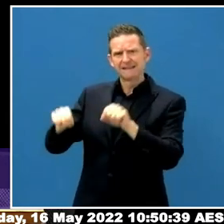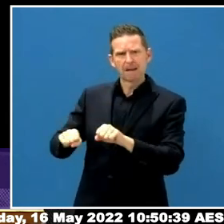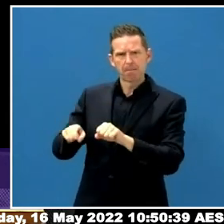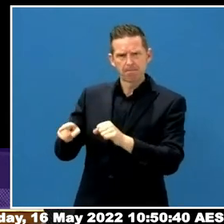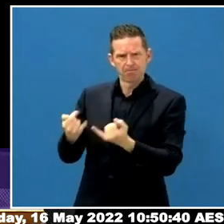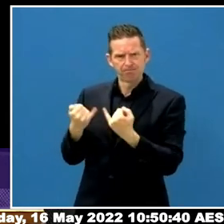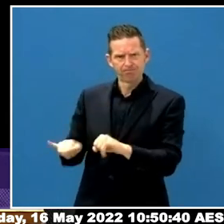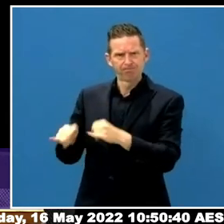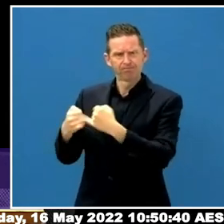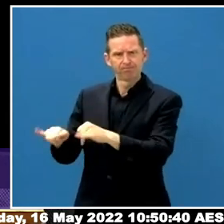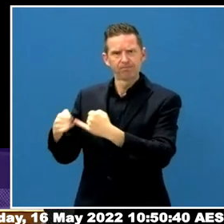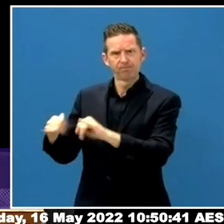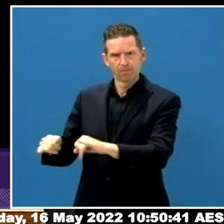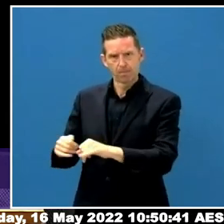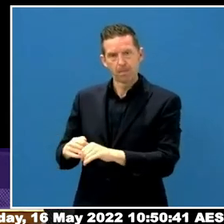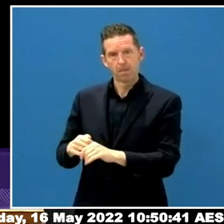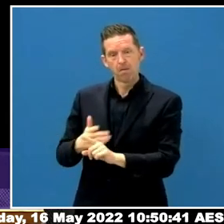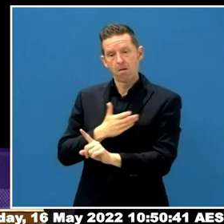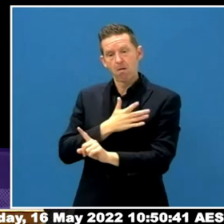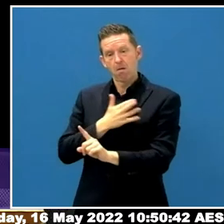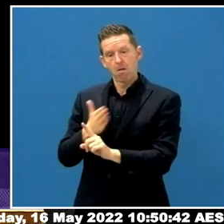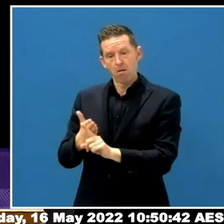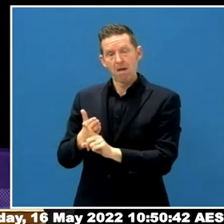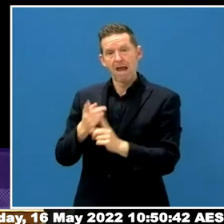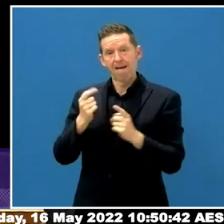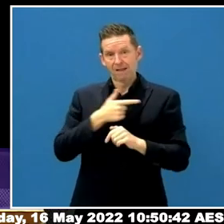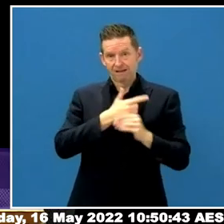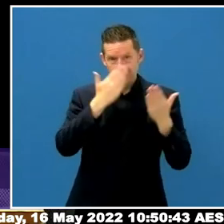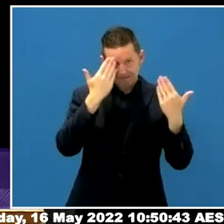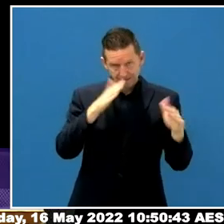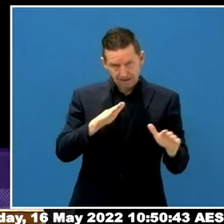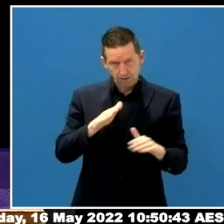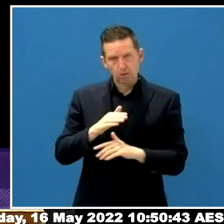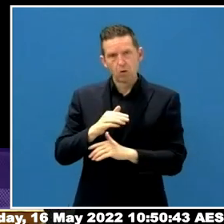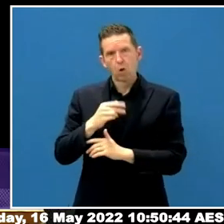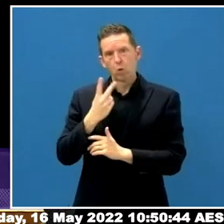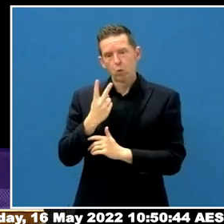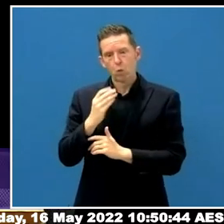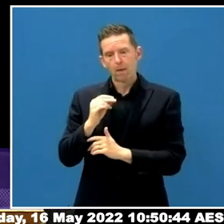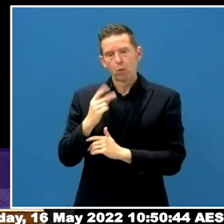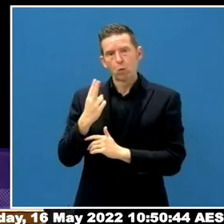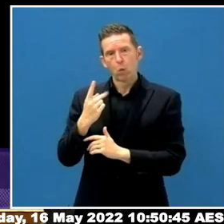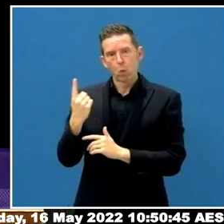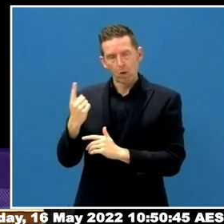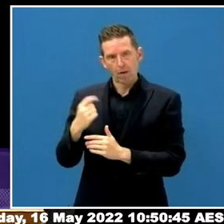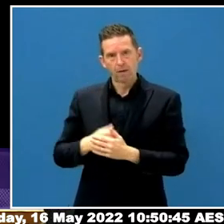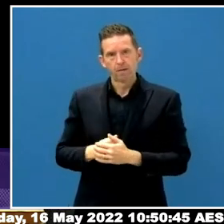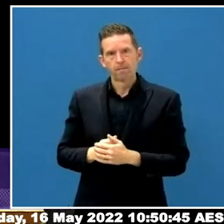in 2021 of a media report about Afford by the Australian Broadcasting Corporation.